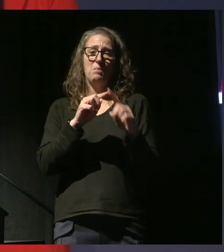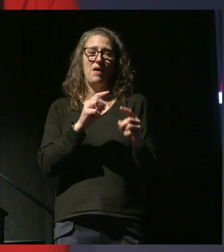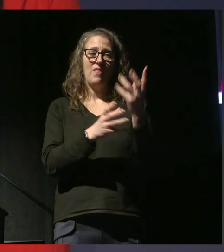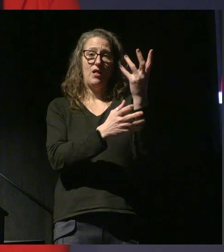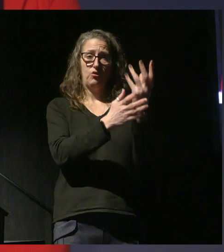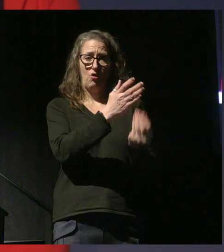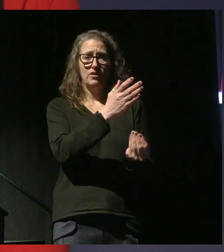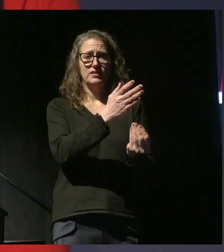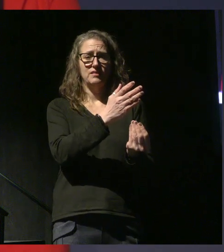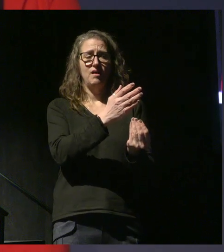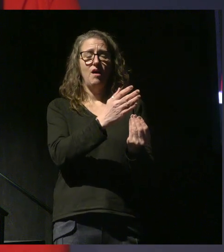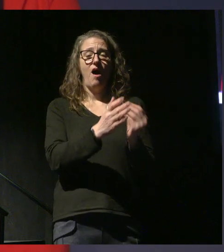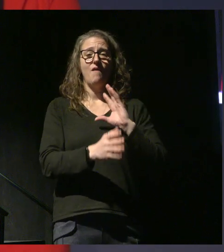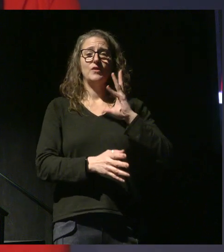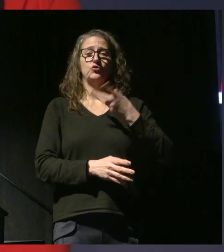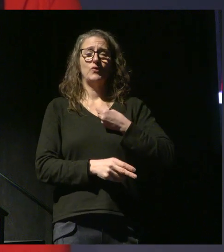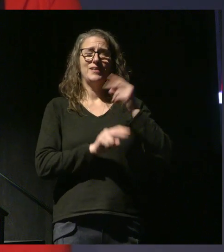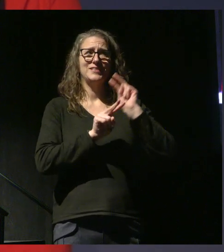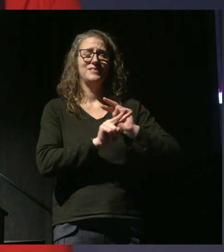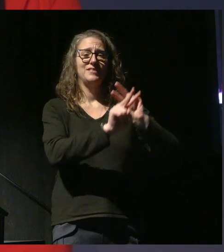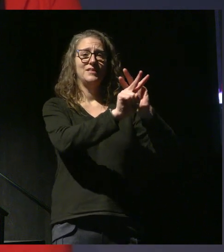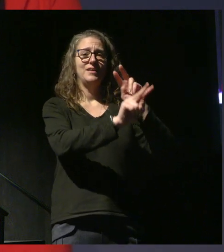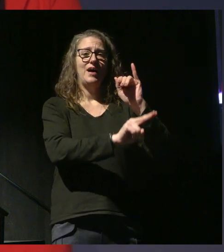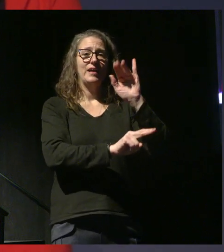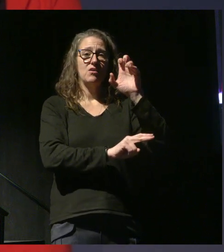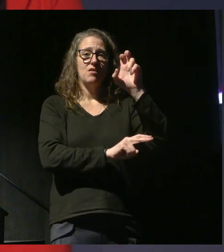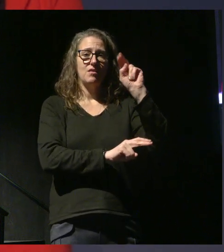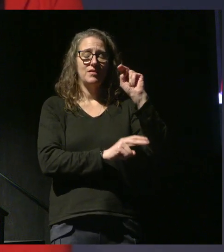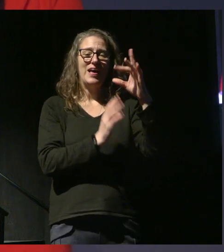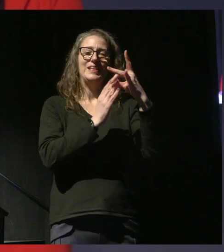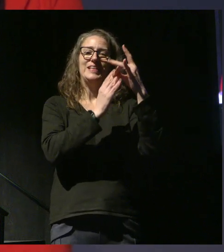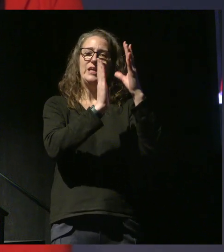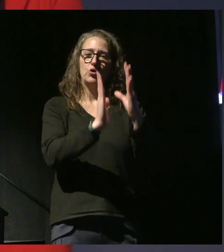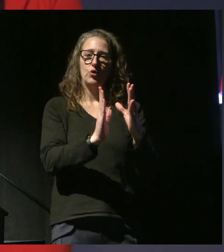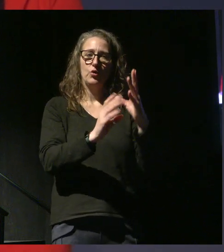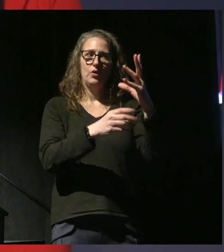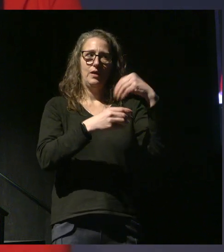of a trans icon and leader in the community deeply painful,